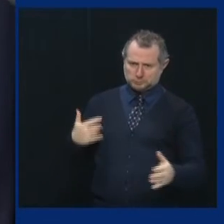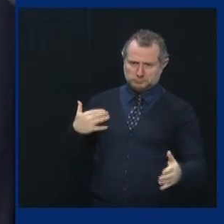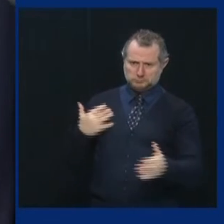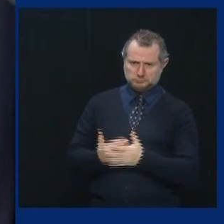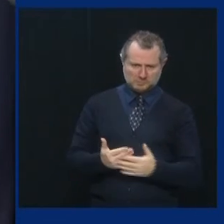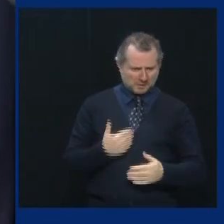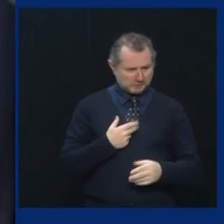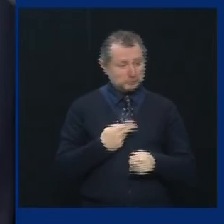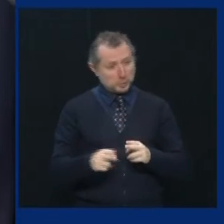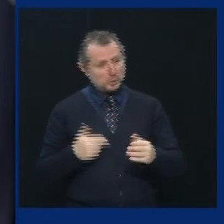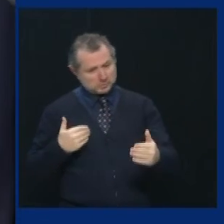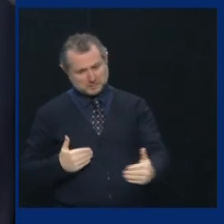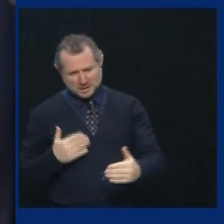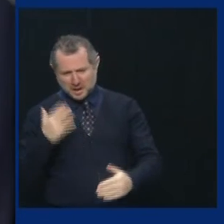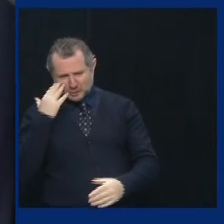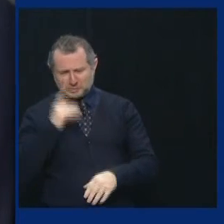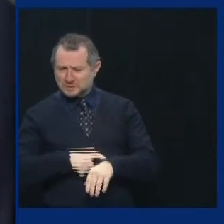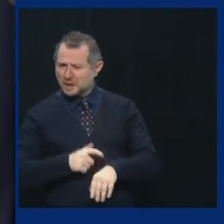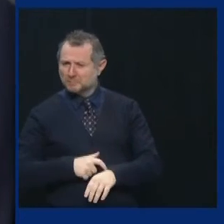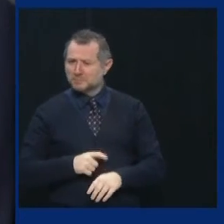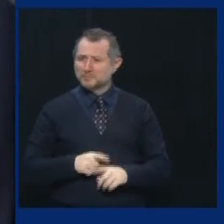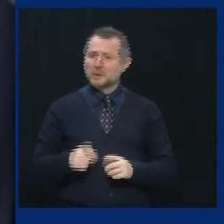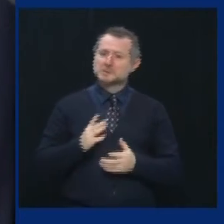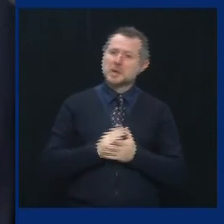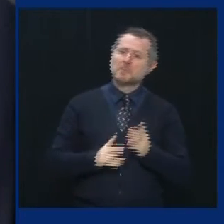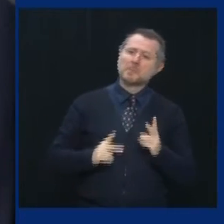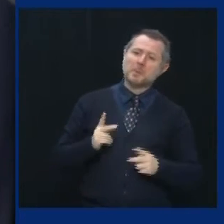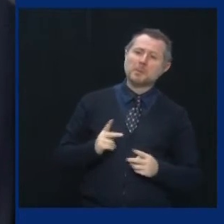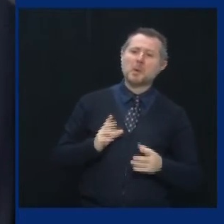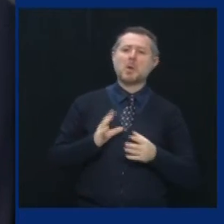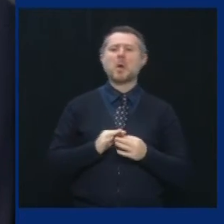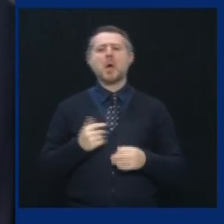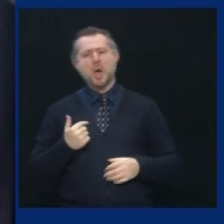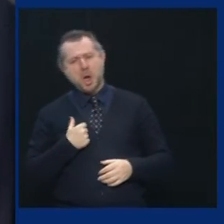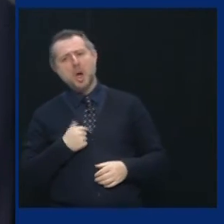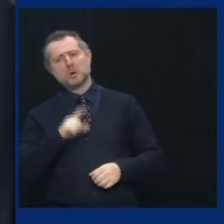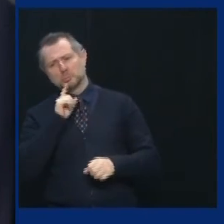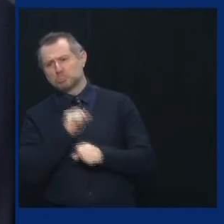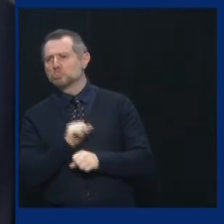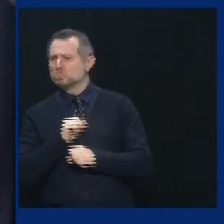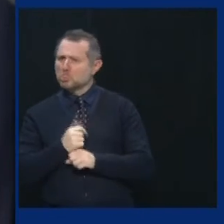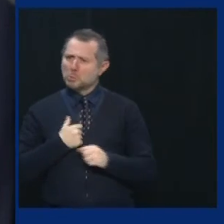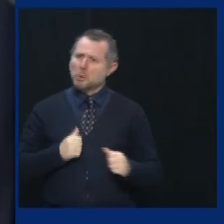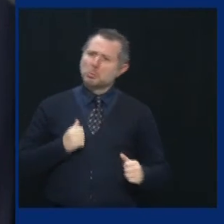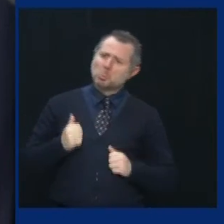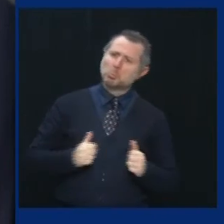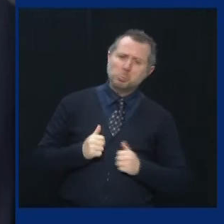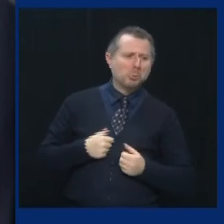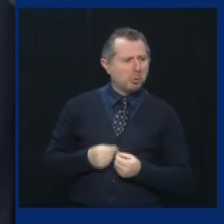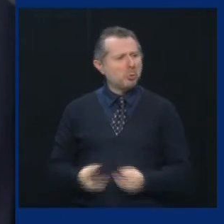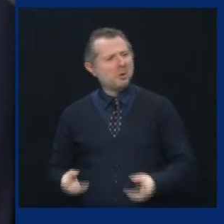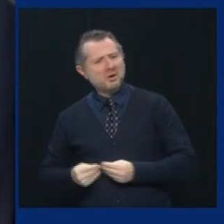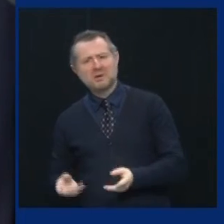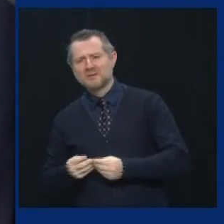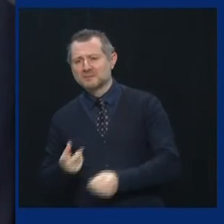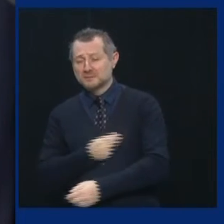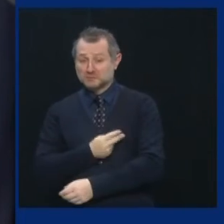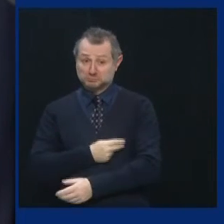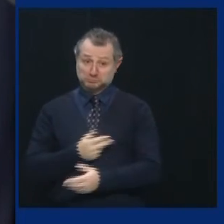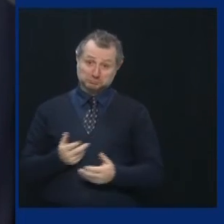IT'S -- NOW, IT'S ONLY BEEN THREE WEEKS.